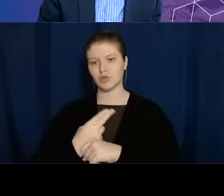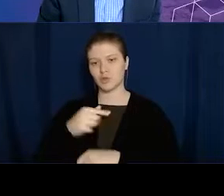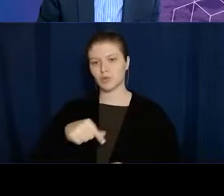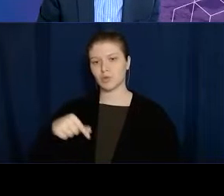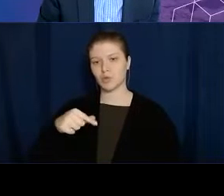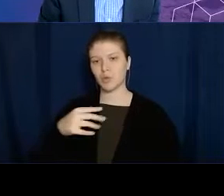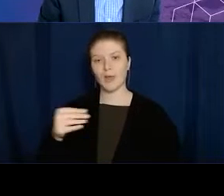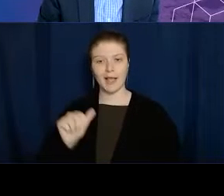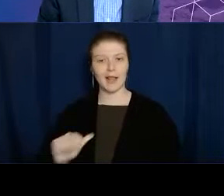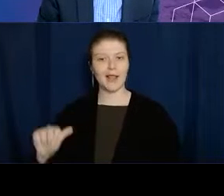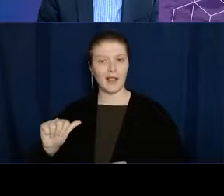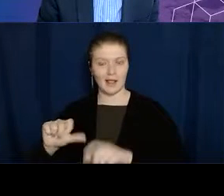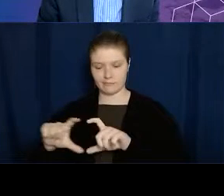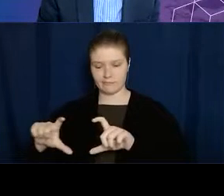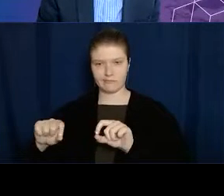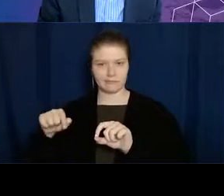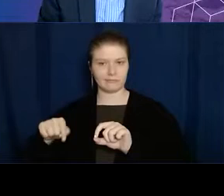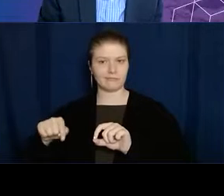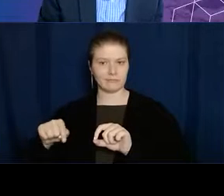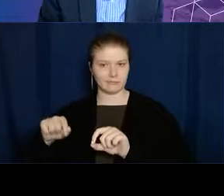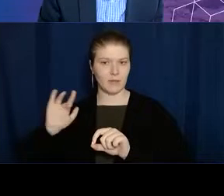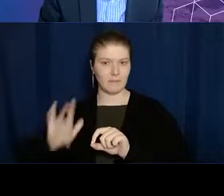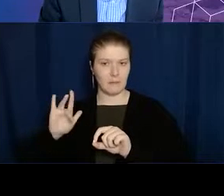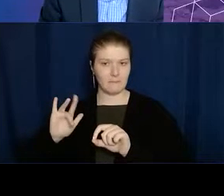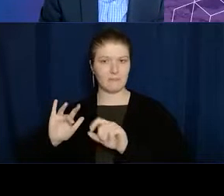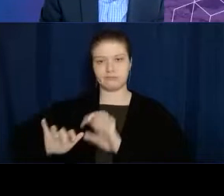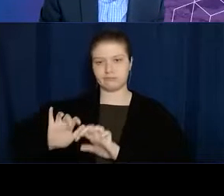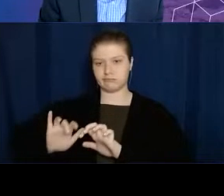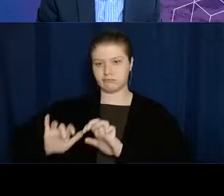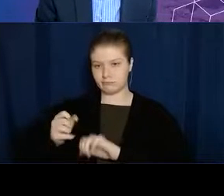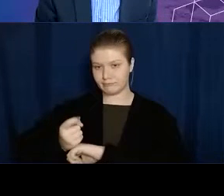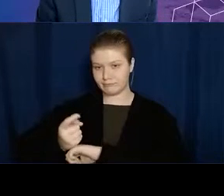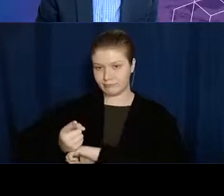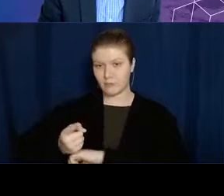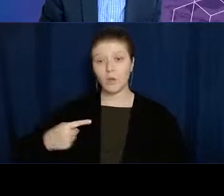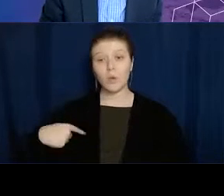And we're going to do our best to answer all of your questions in the time that we have today.